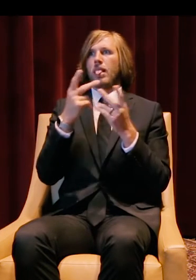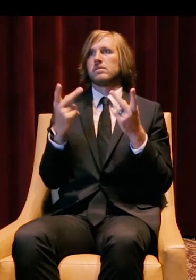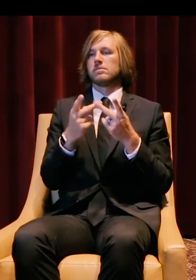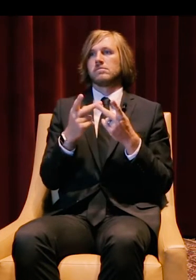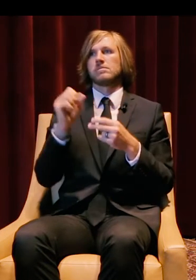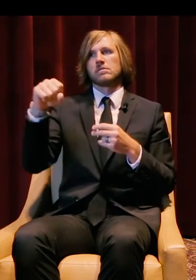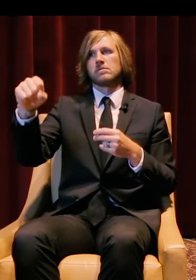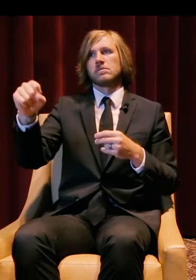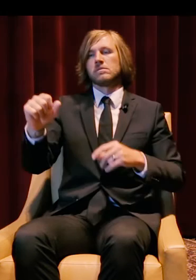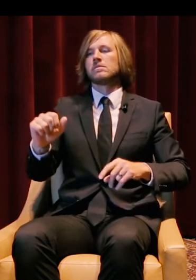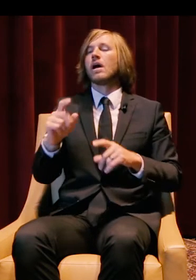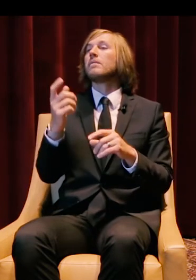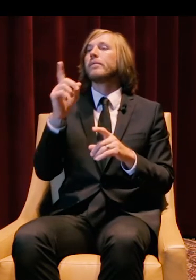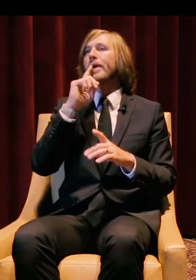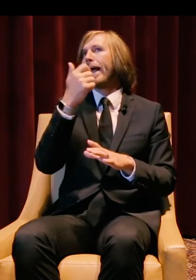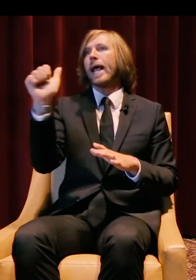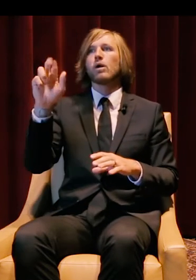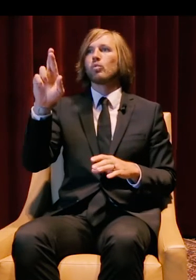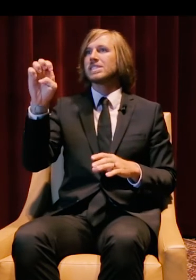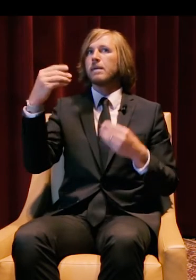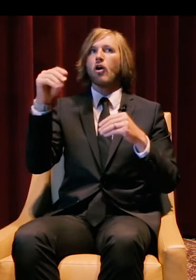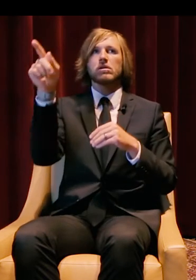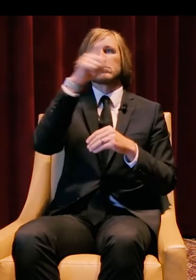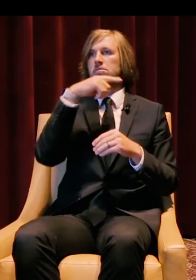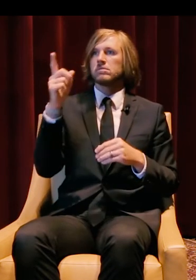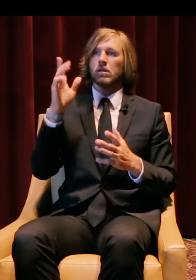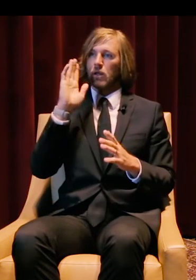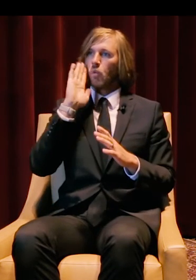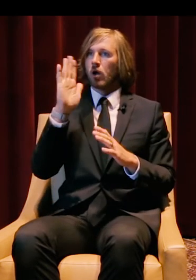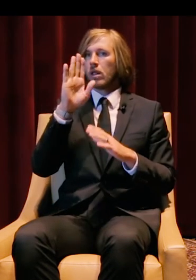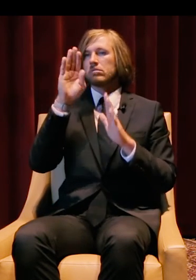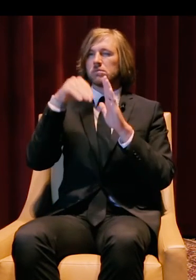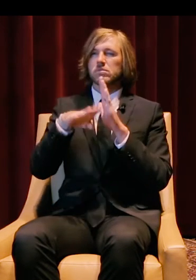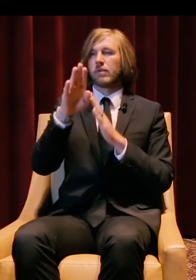but any real estate market is gonna have its ups and downs,